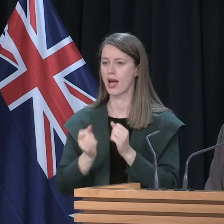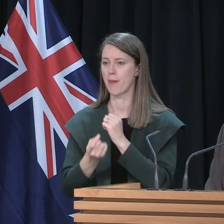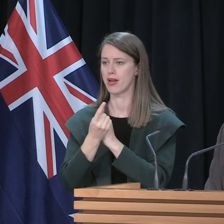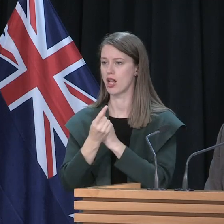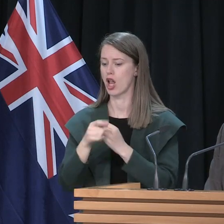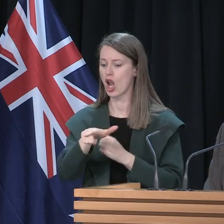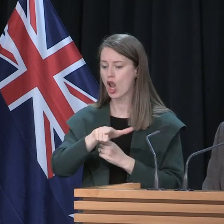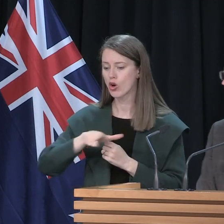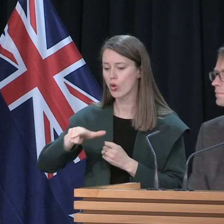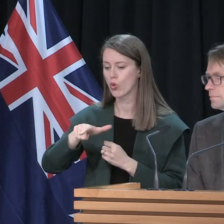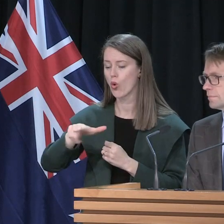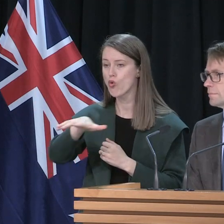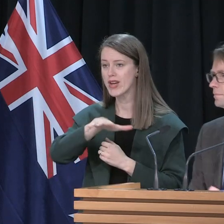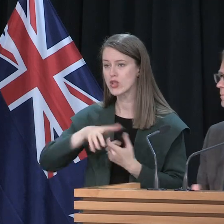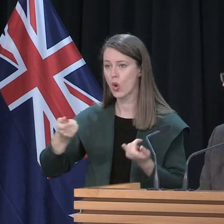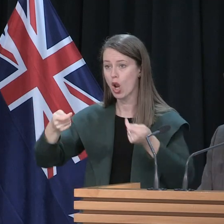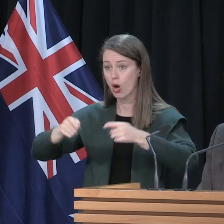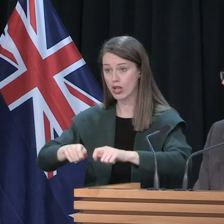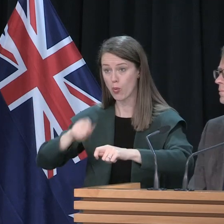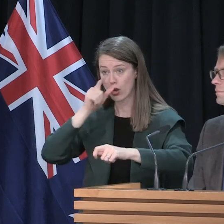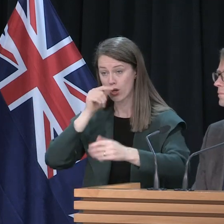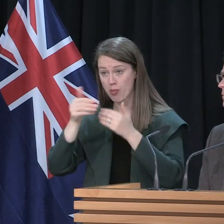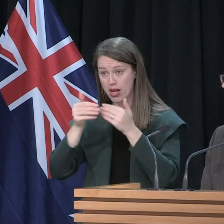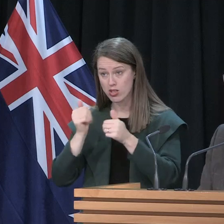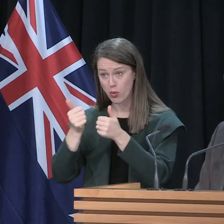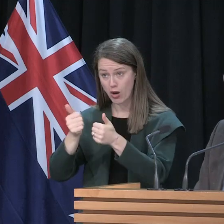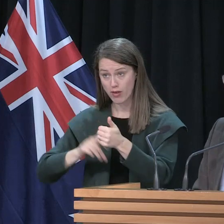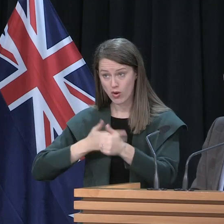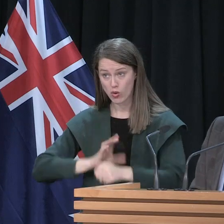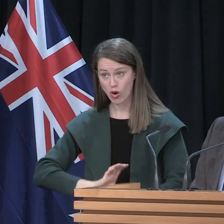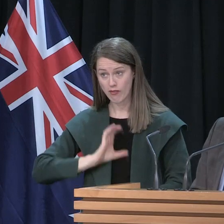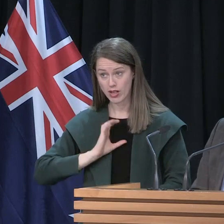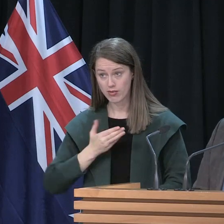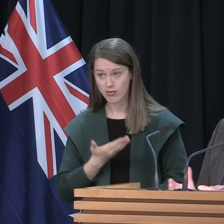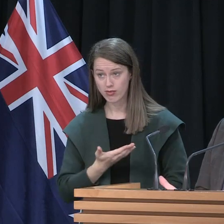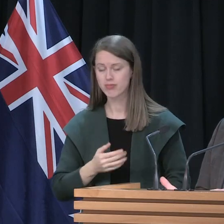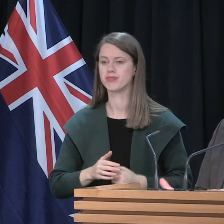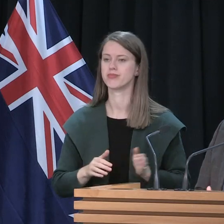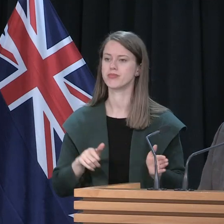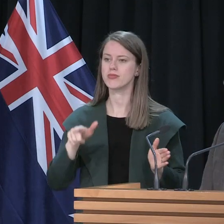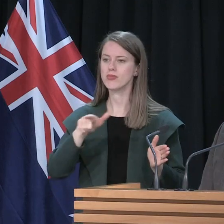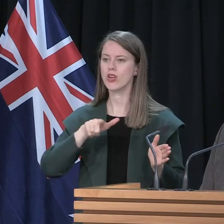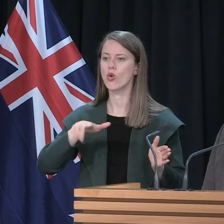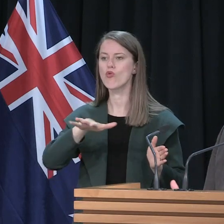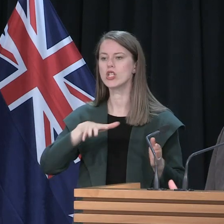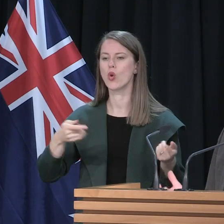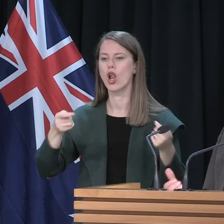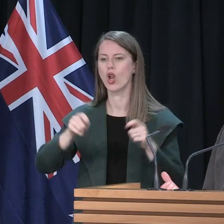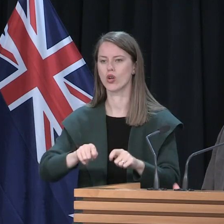regularly. >> Are you confident that if we were in a situation needing local or regional lockdowns that we'd